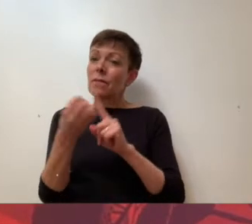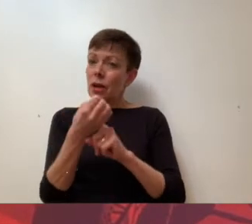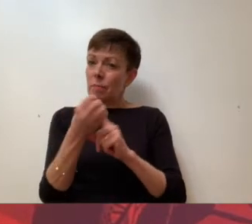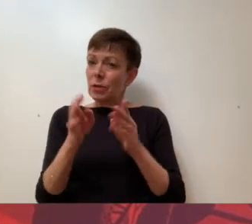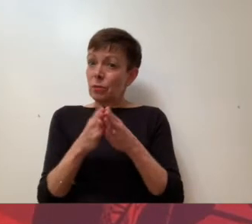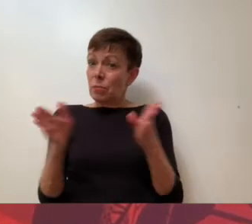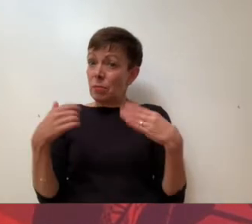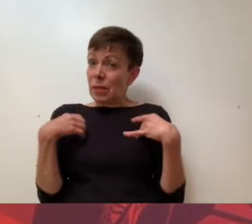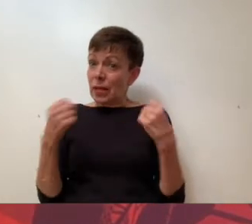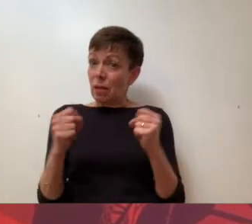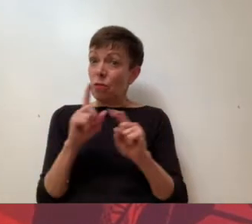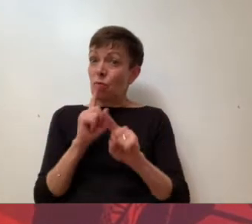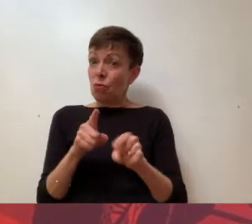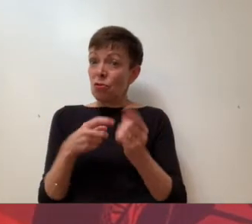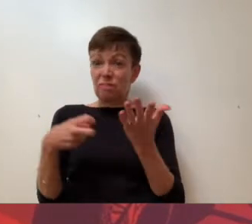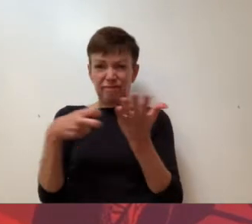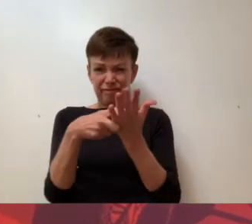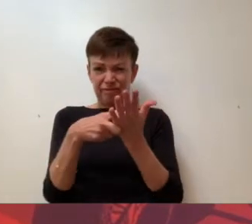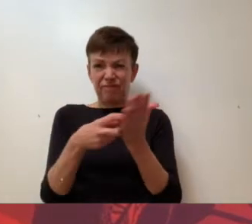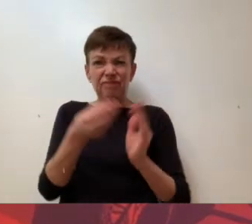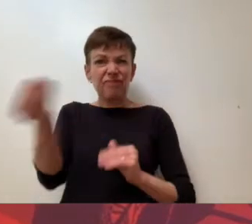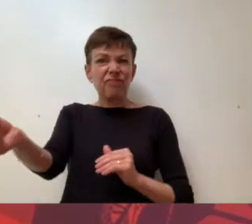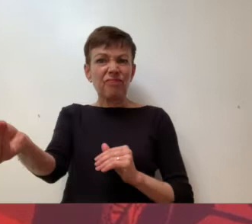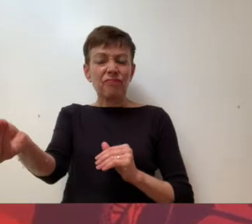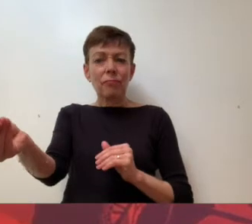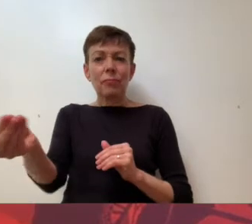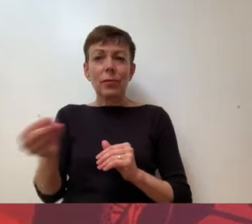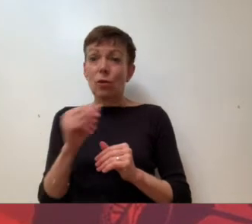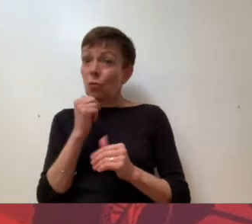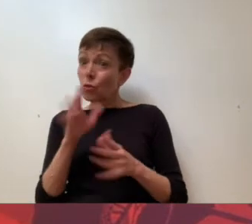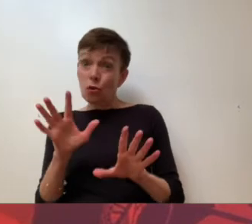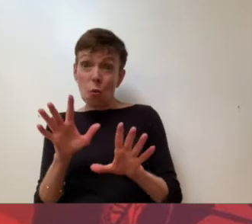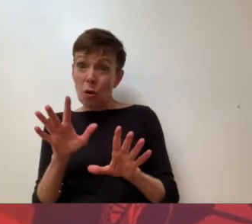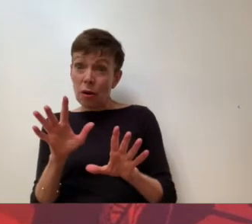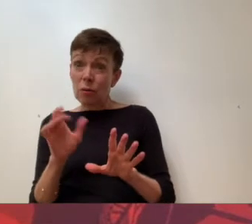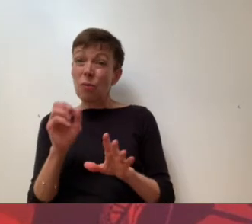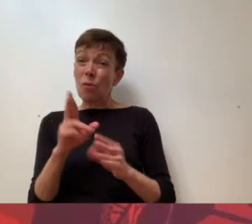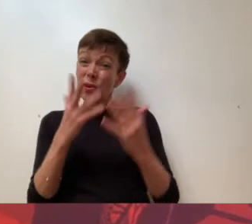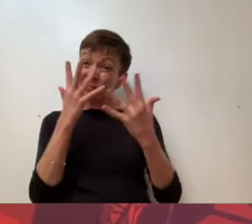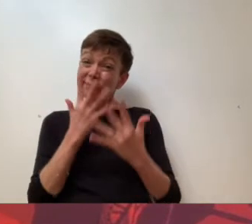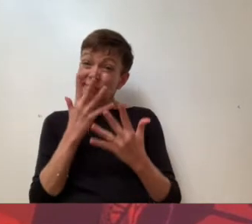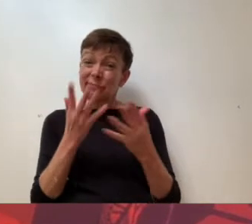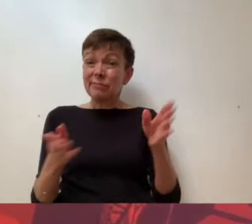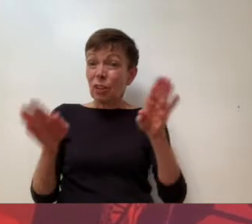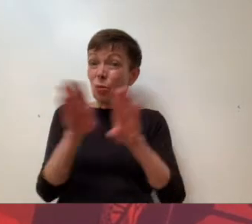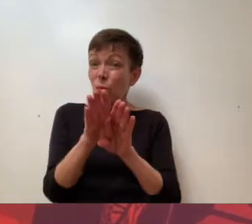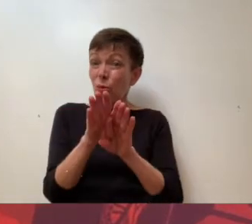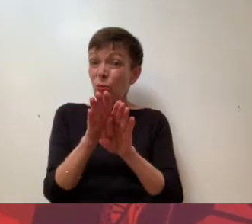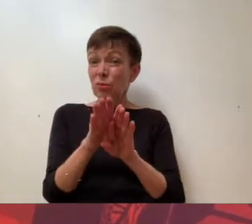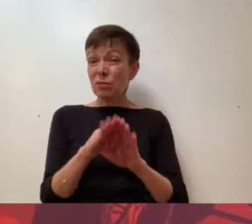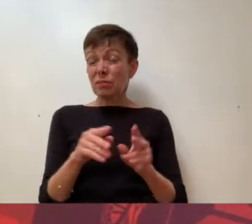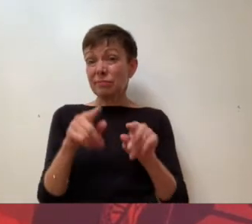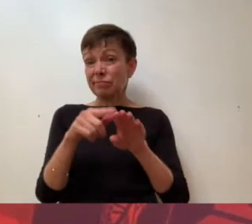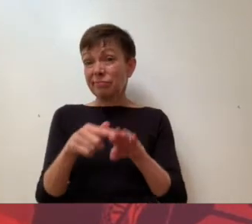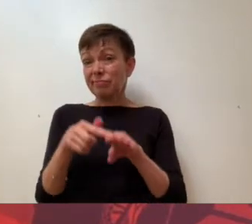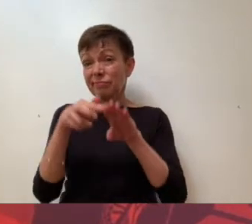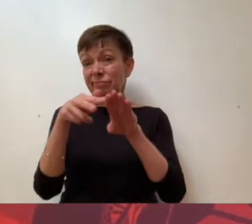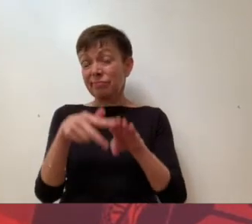environment, and to get out and enjoy nature throughout this COVID-19 situation as well,